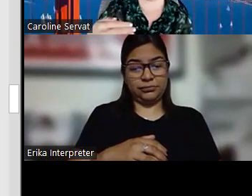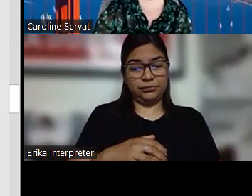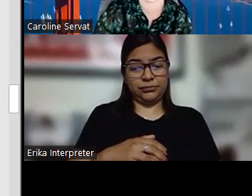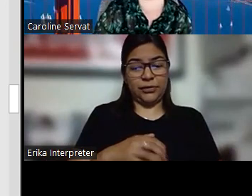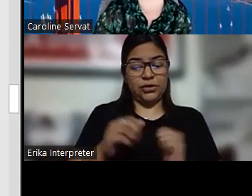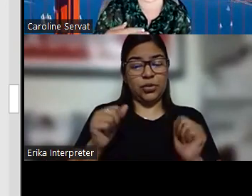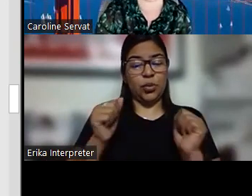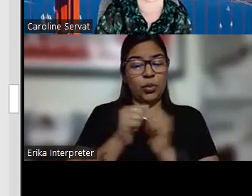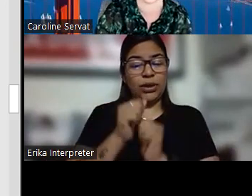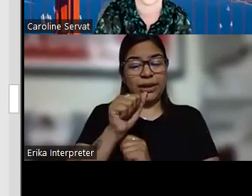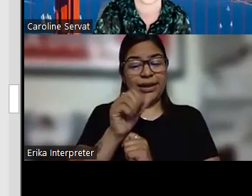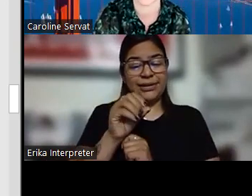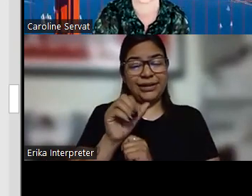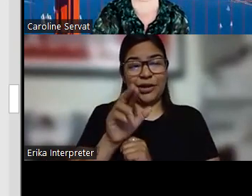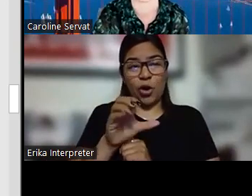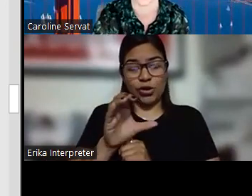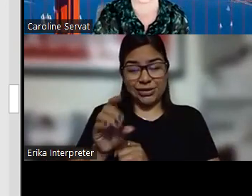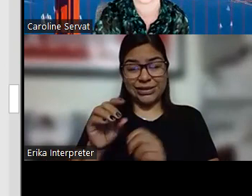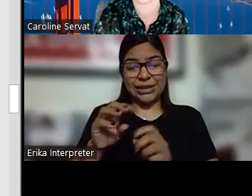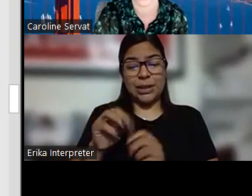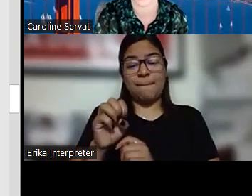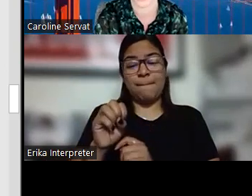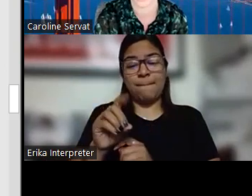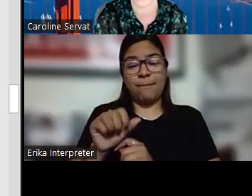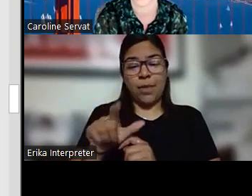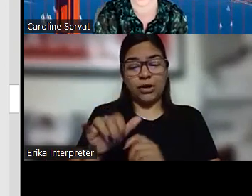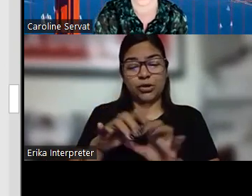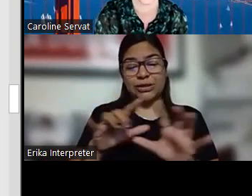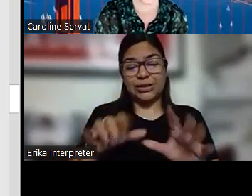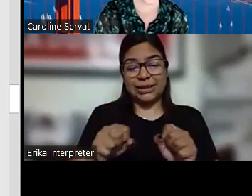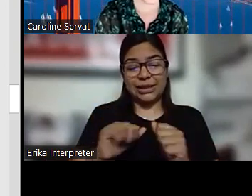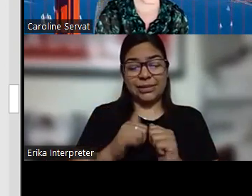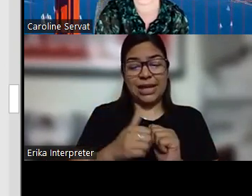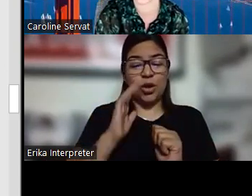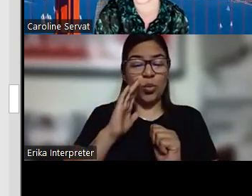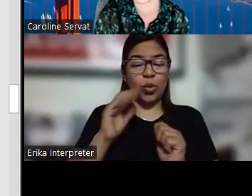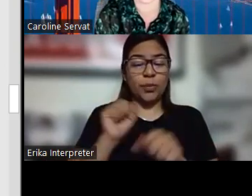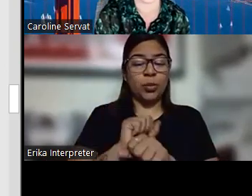feedback loop with how is that aligning with the reported consumer experience along the way